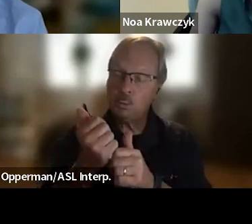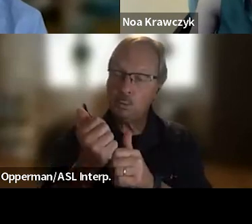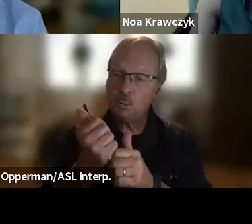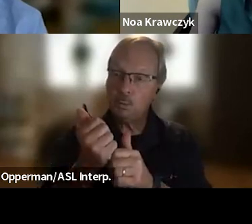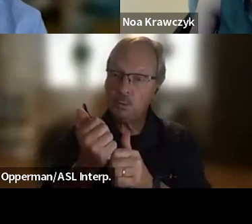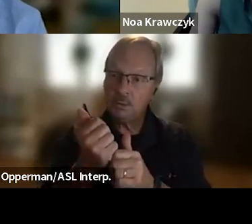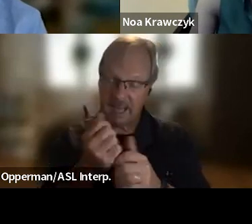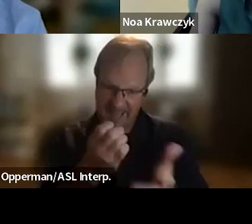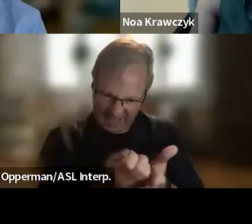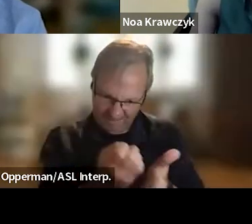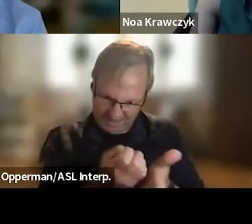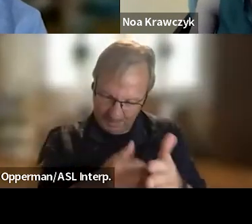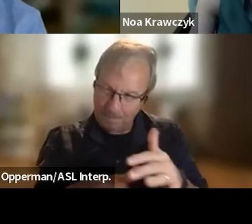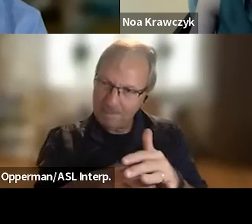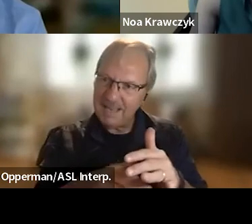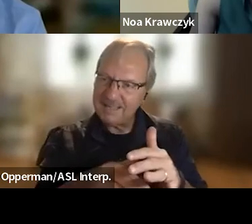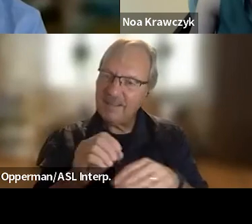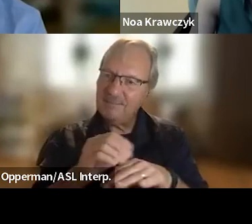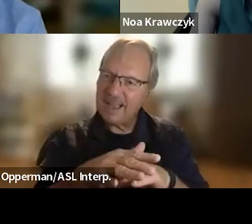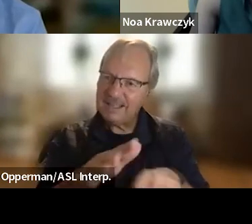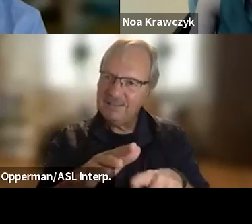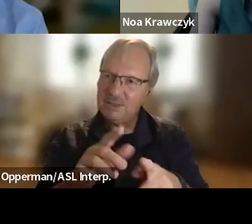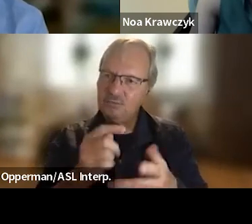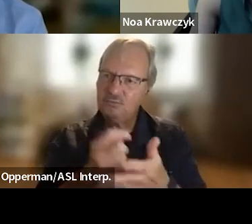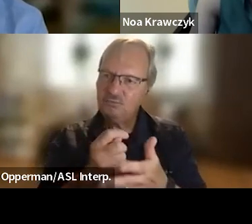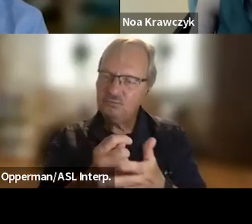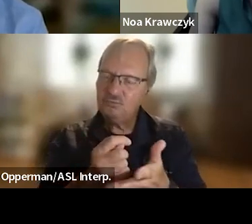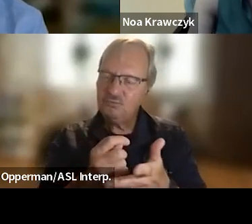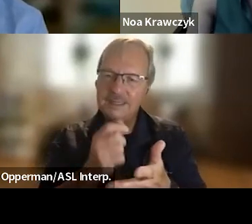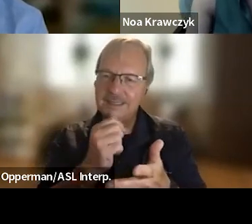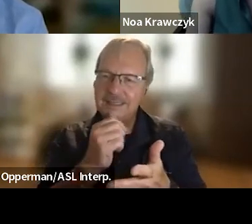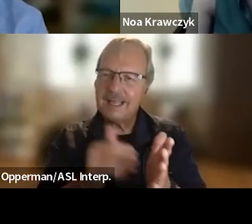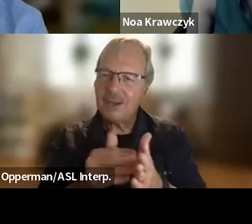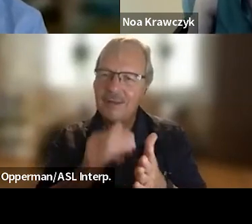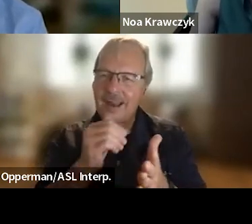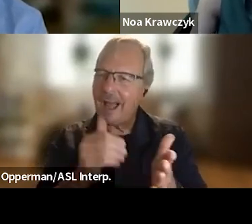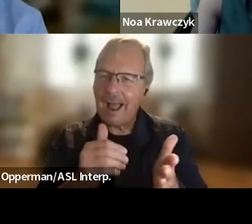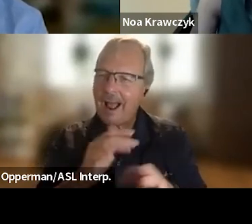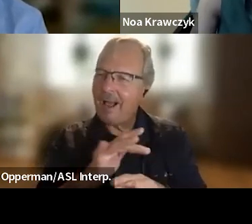and effective with treating stimula use disorders. It's often not available in a lot of behavioral treatment. So really thinking